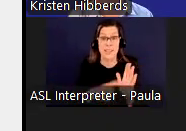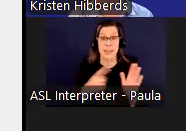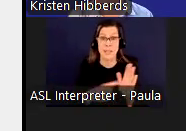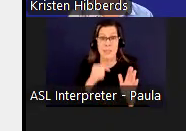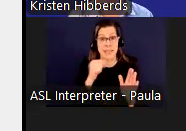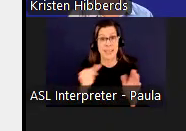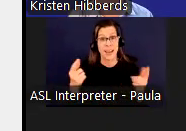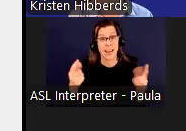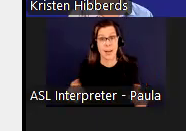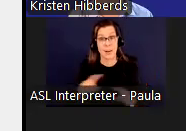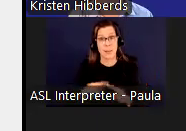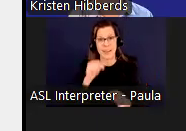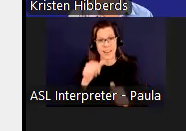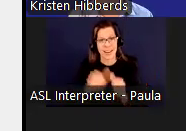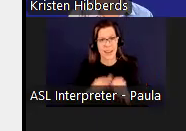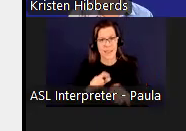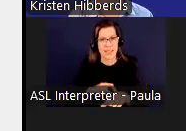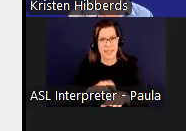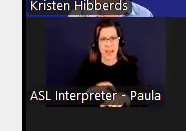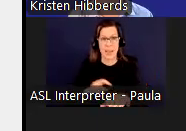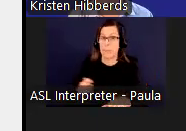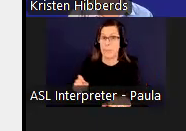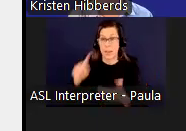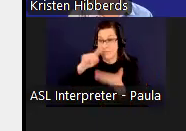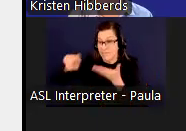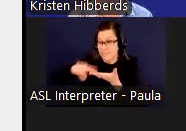It's just that it could not reach the level of substantiation.